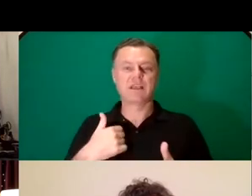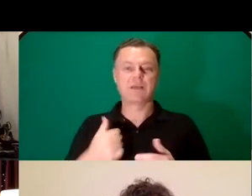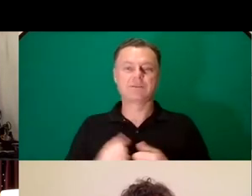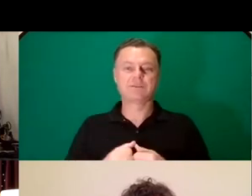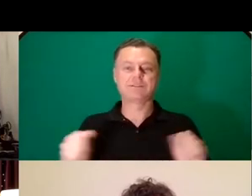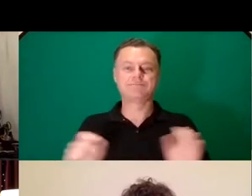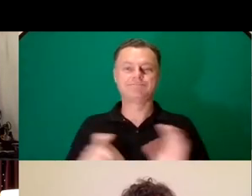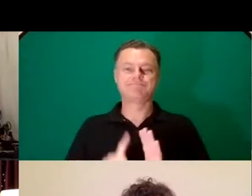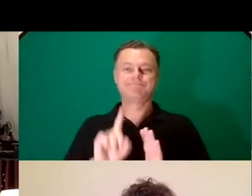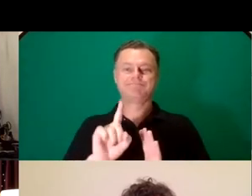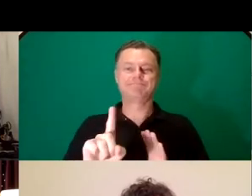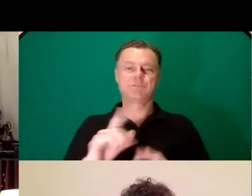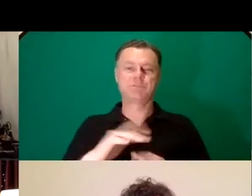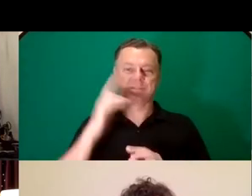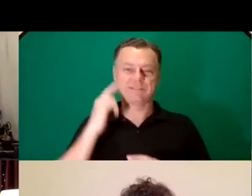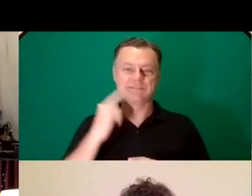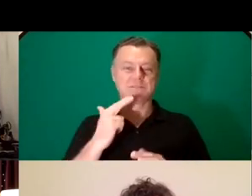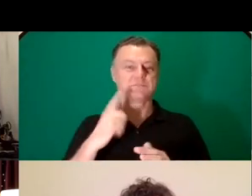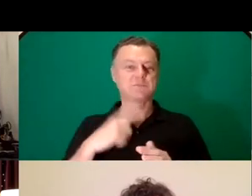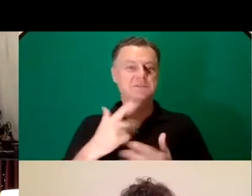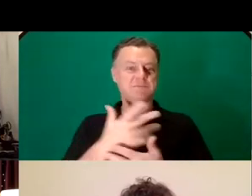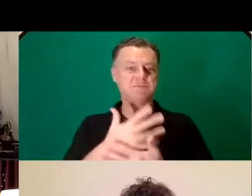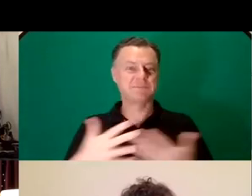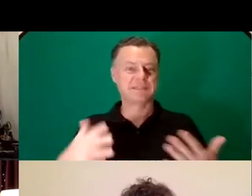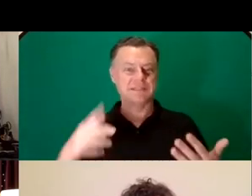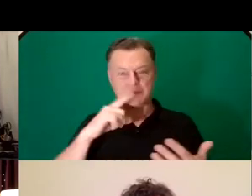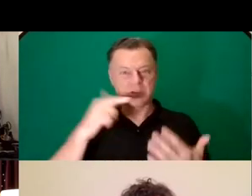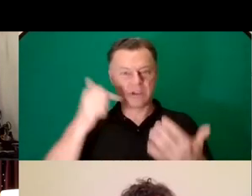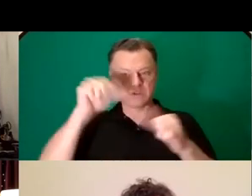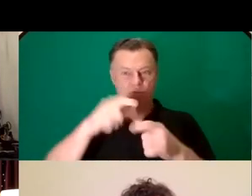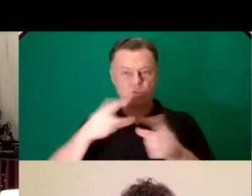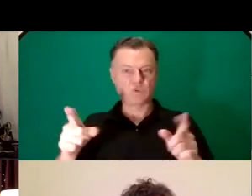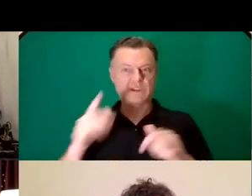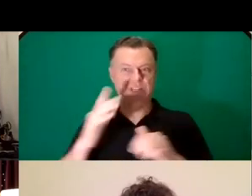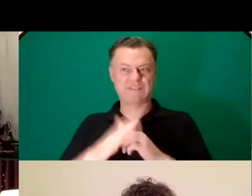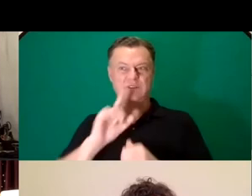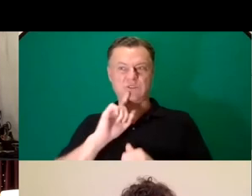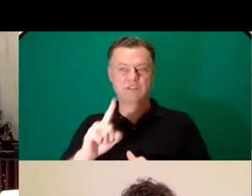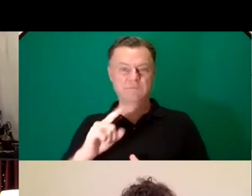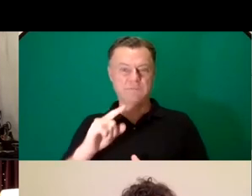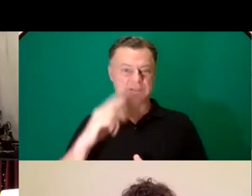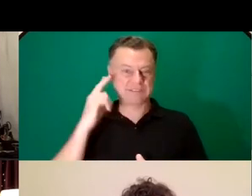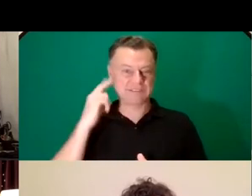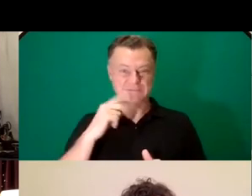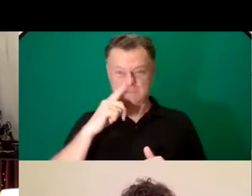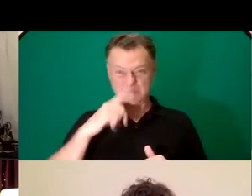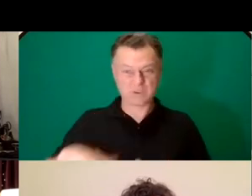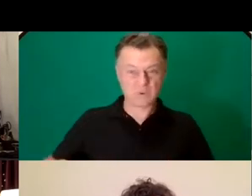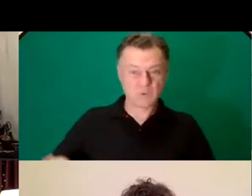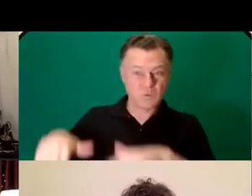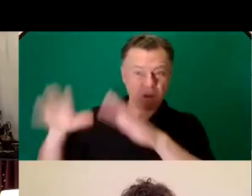my deafness because a lot of people that I knew had no idea, you know? People that I grew